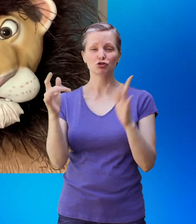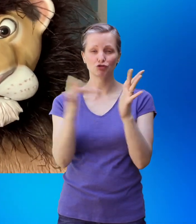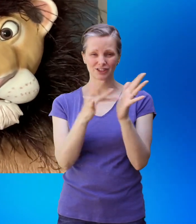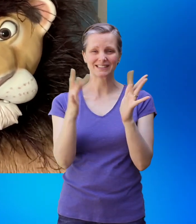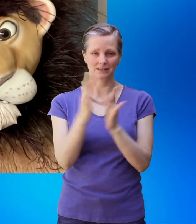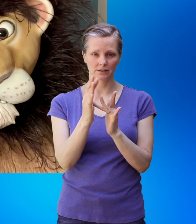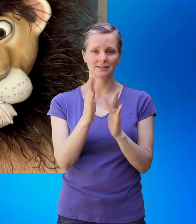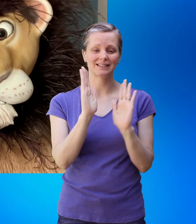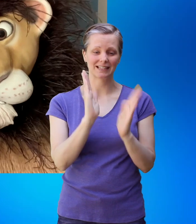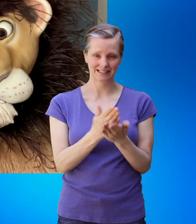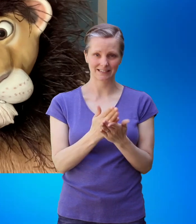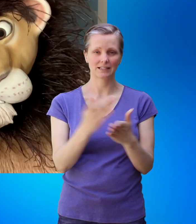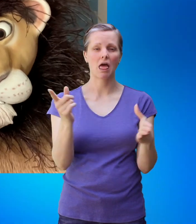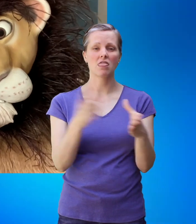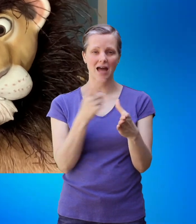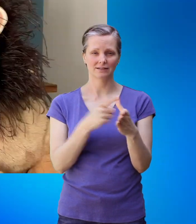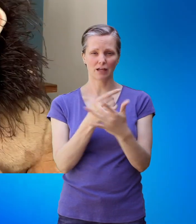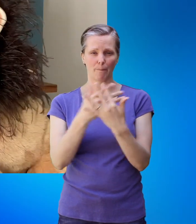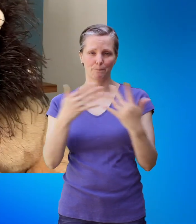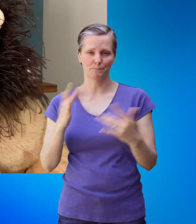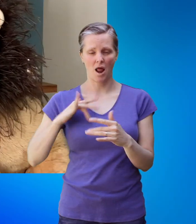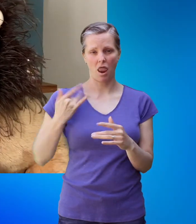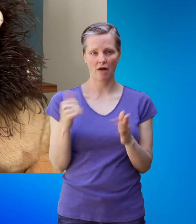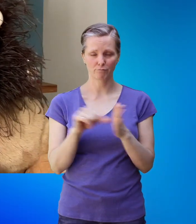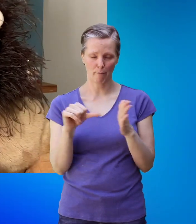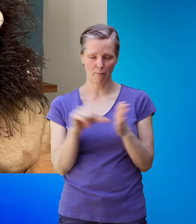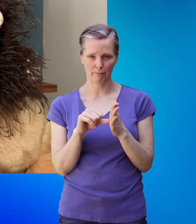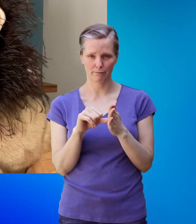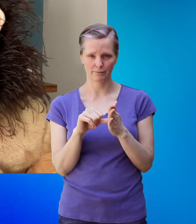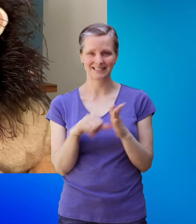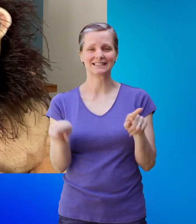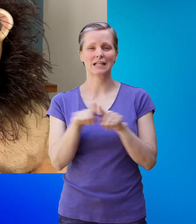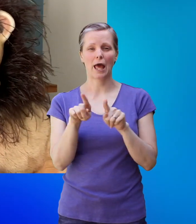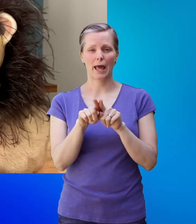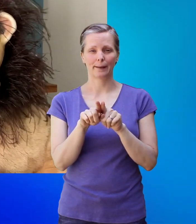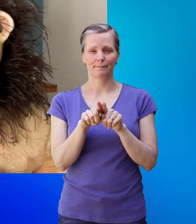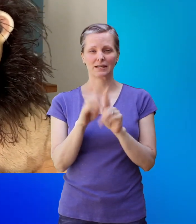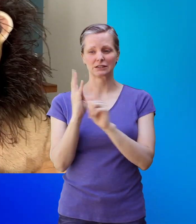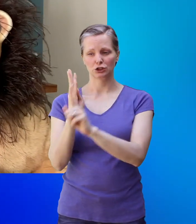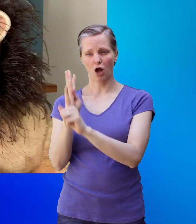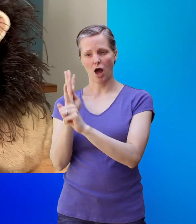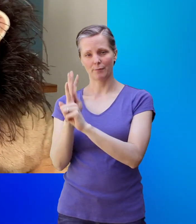many of life problems. And just like the disciples we can ask Jesus to be with us